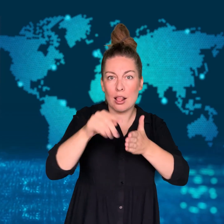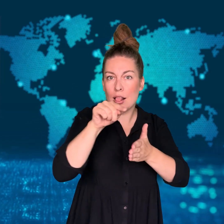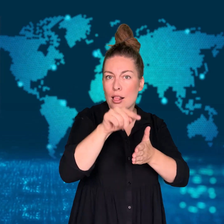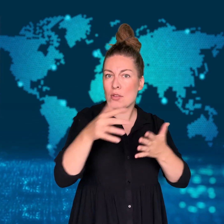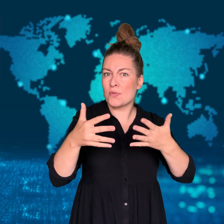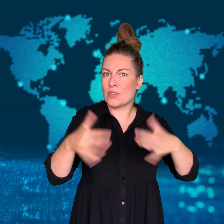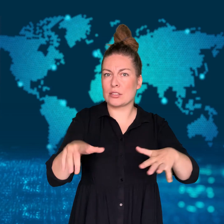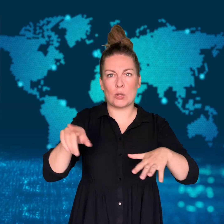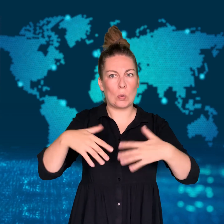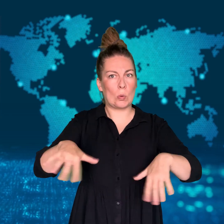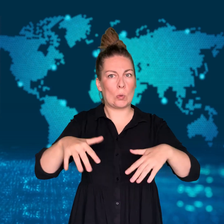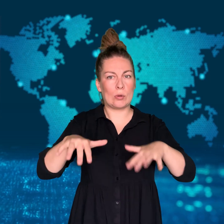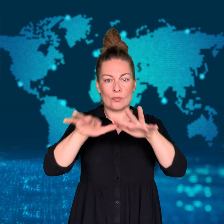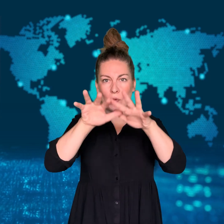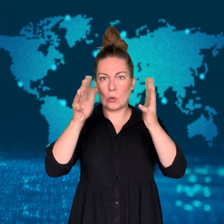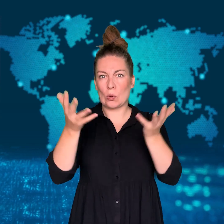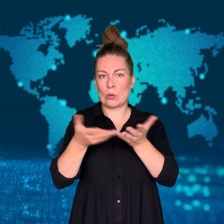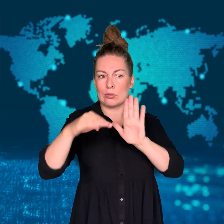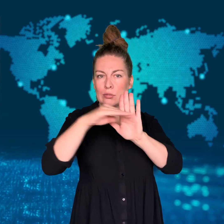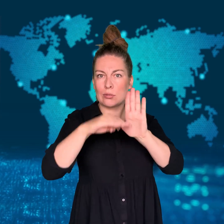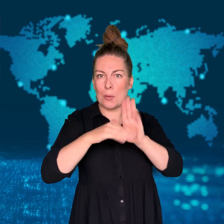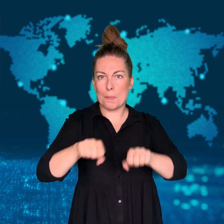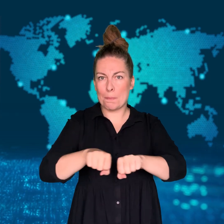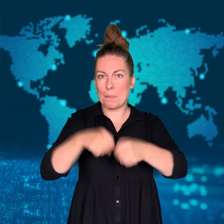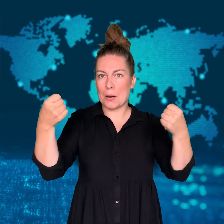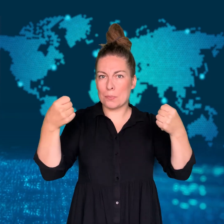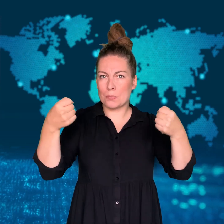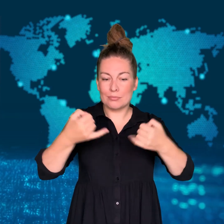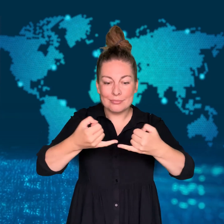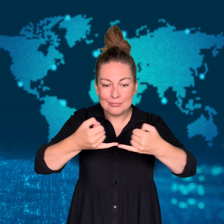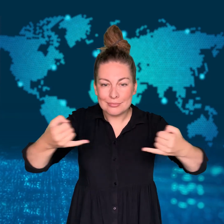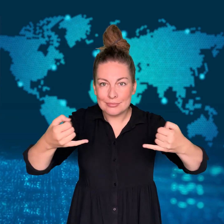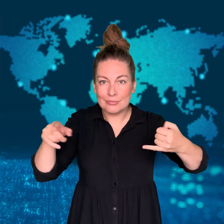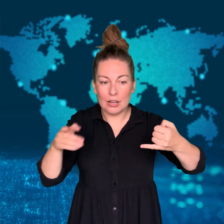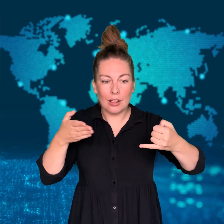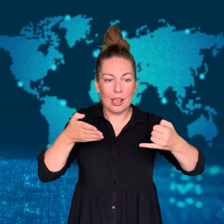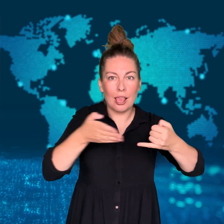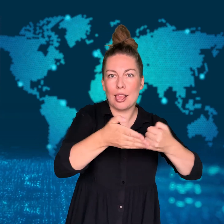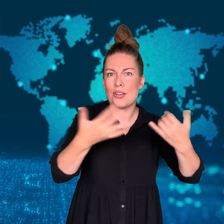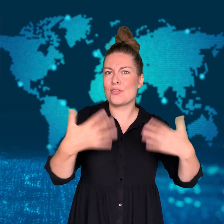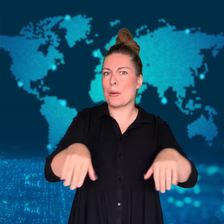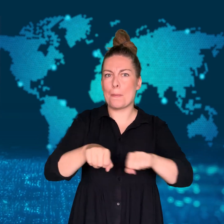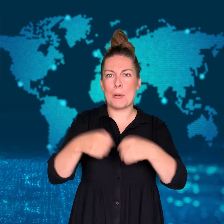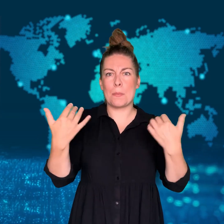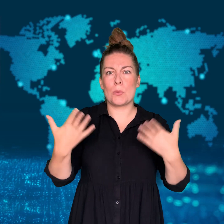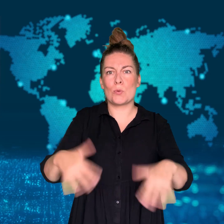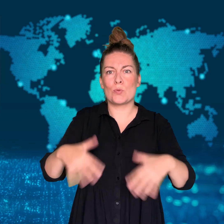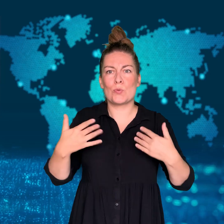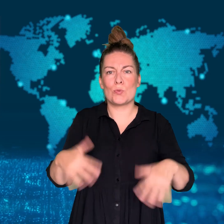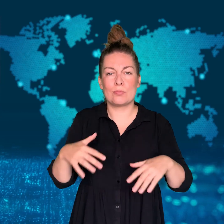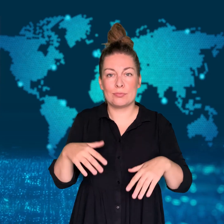violating international law.